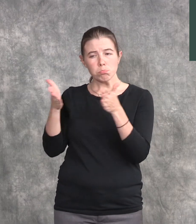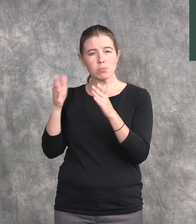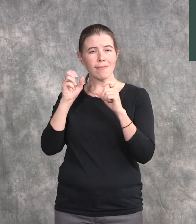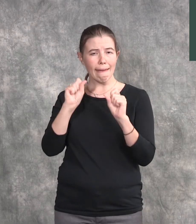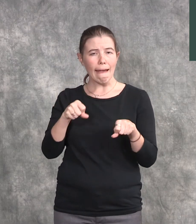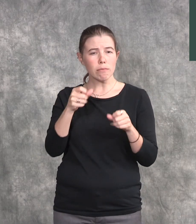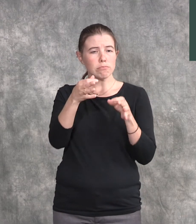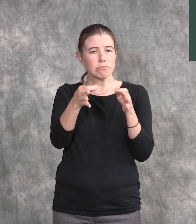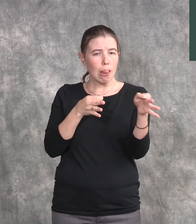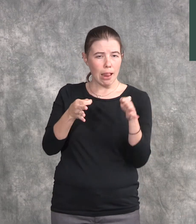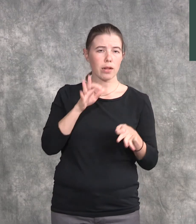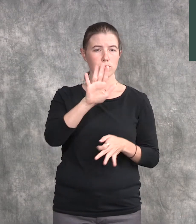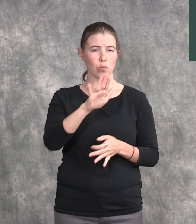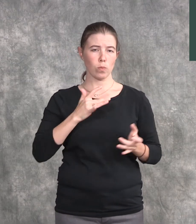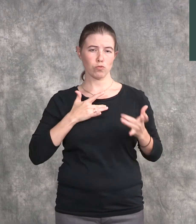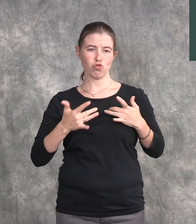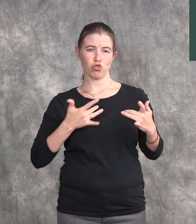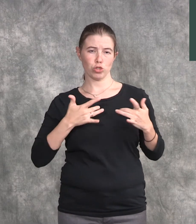are some ways to express your concerns.